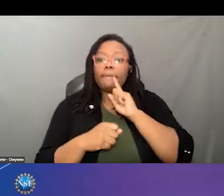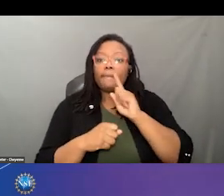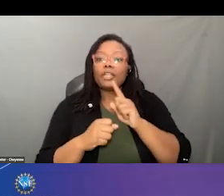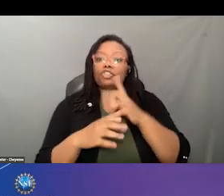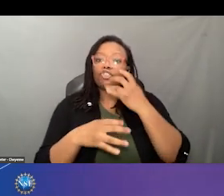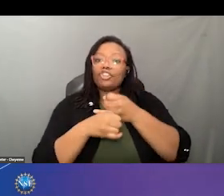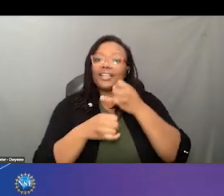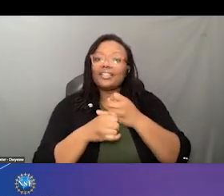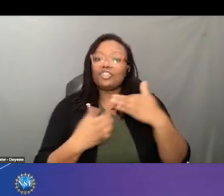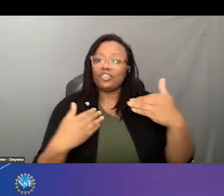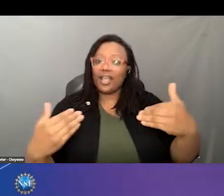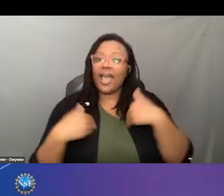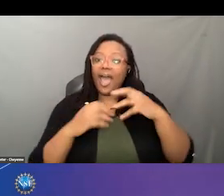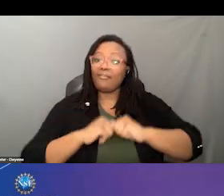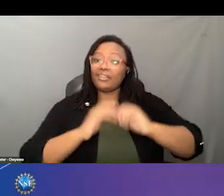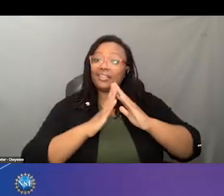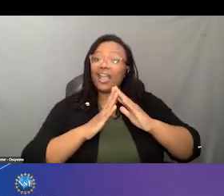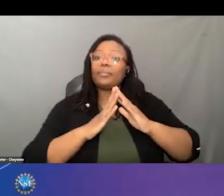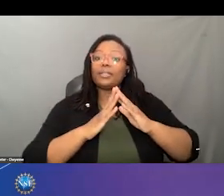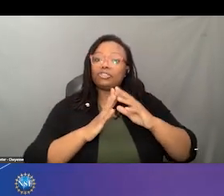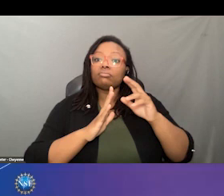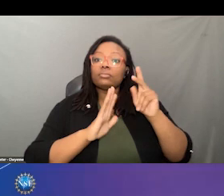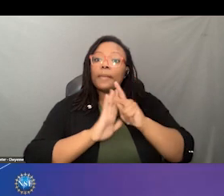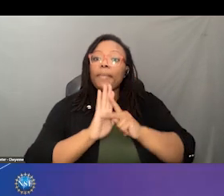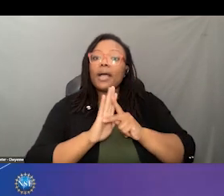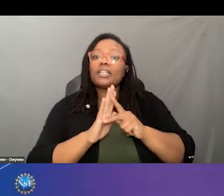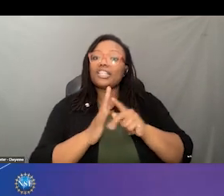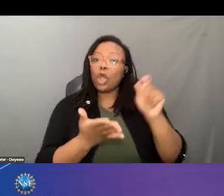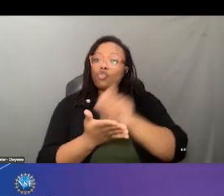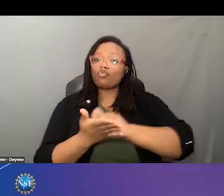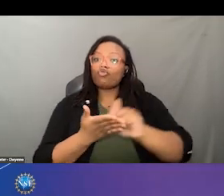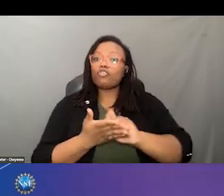Make sure your institution has established appropriate policies and written policies